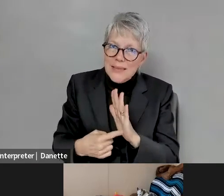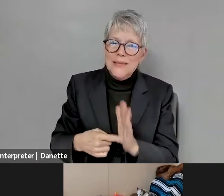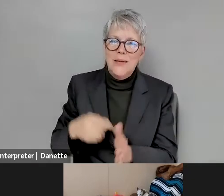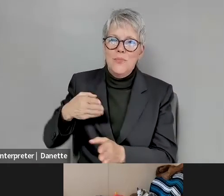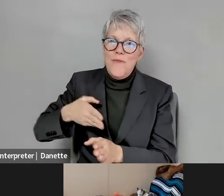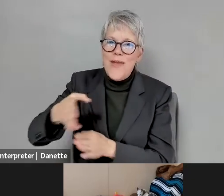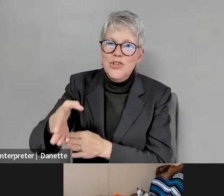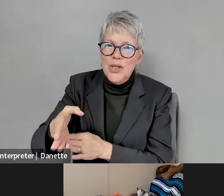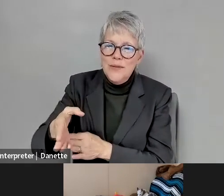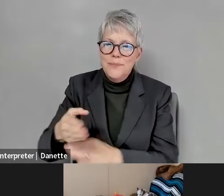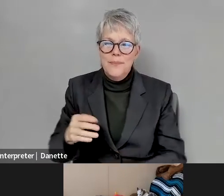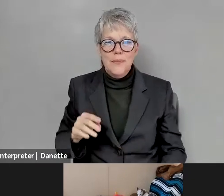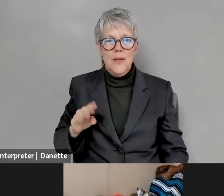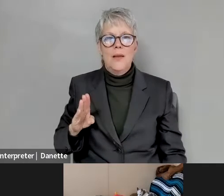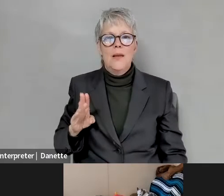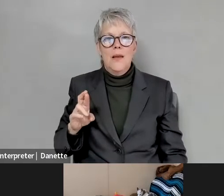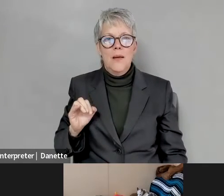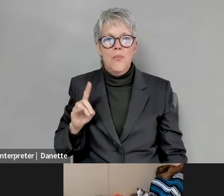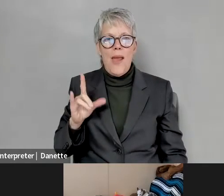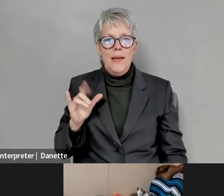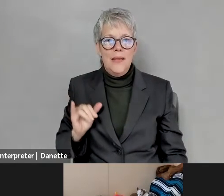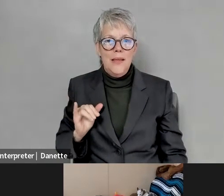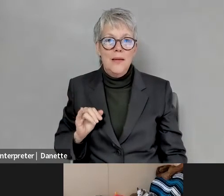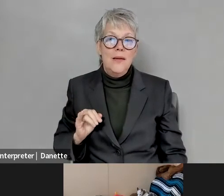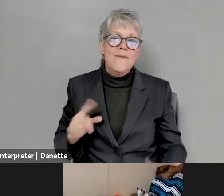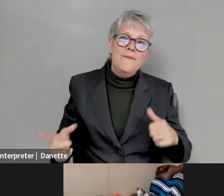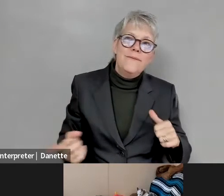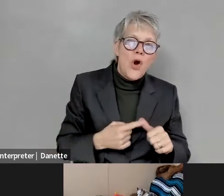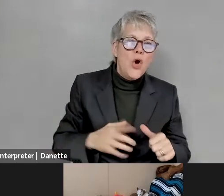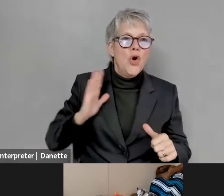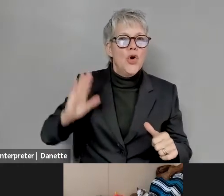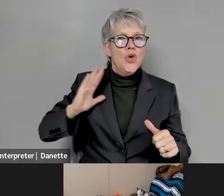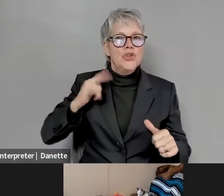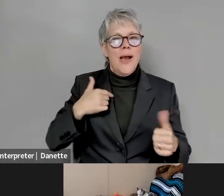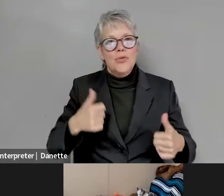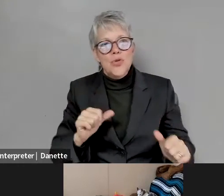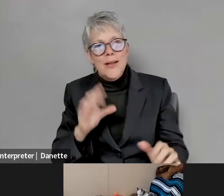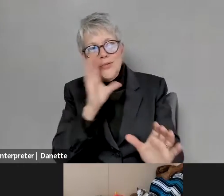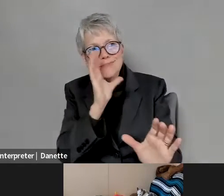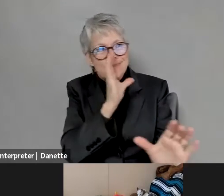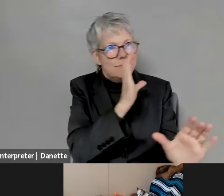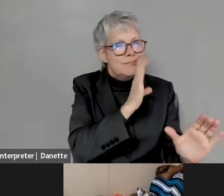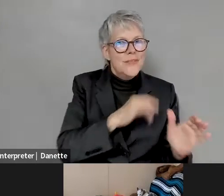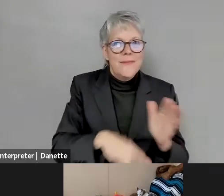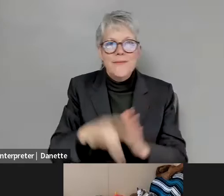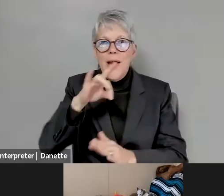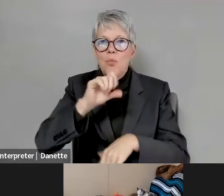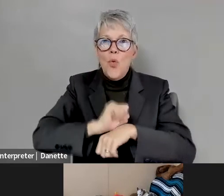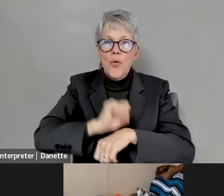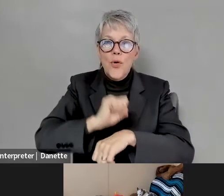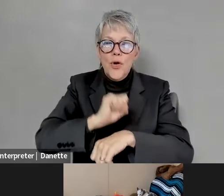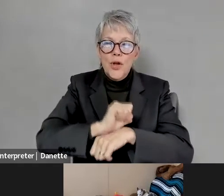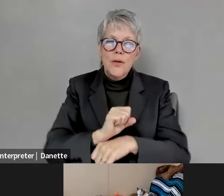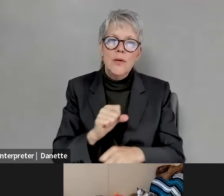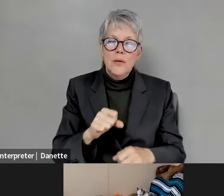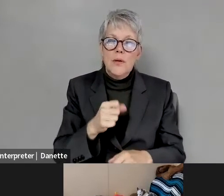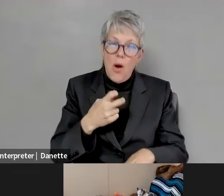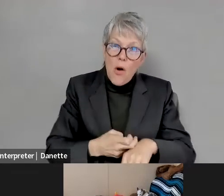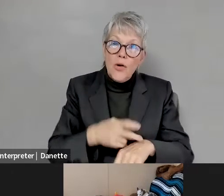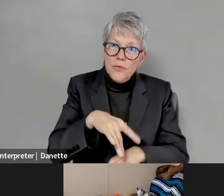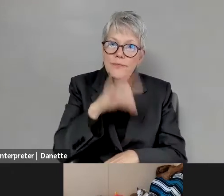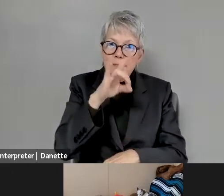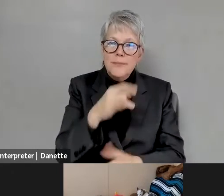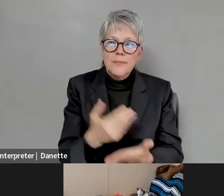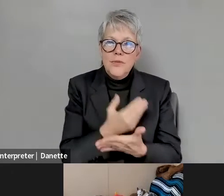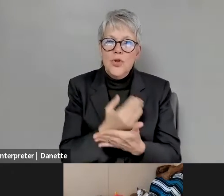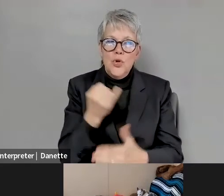Michael Smith: Well, it at first I was just trying to find work, and at the time it was hard to to find new jobs, and